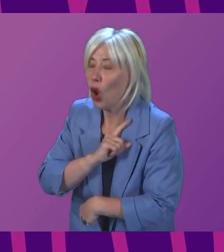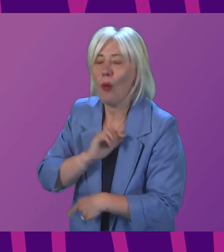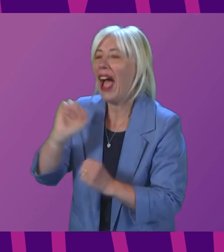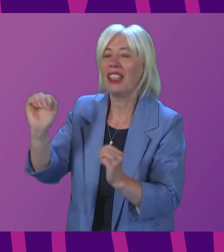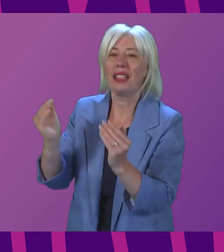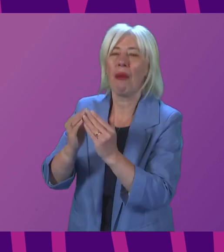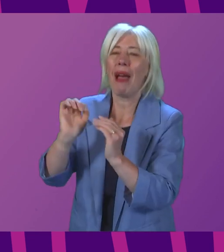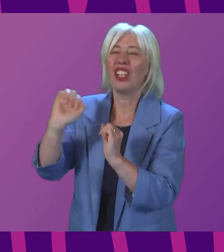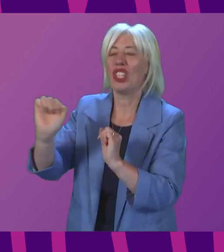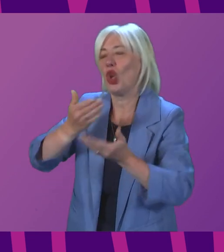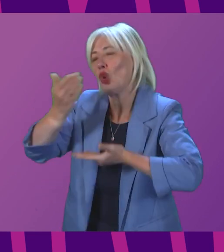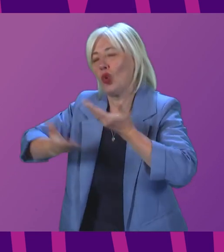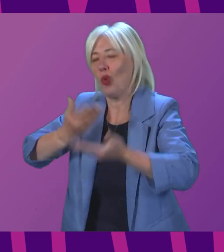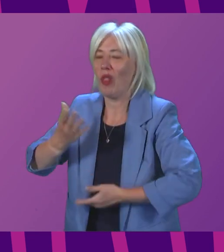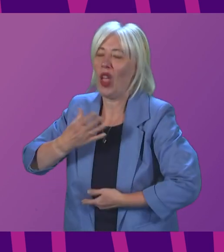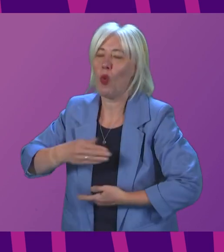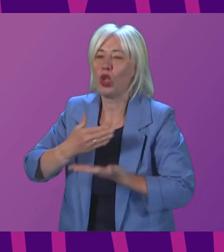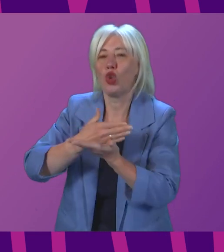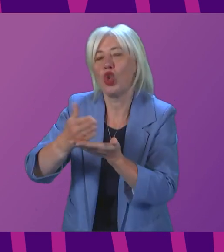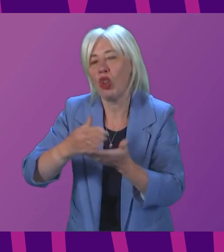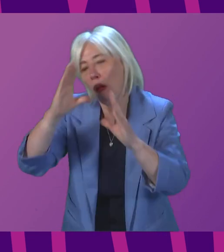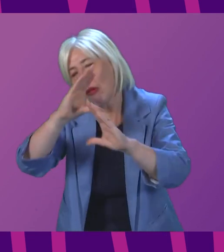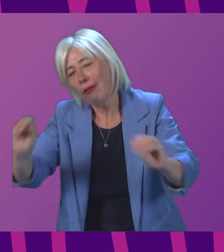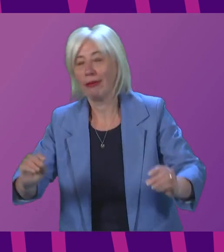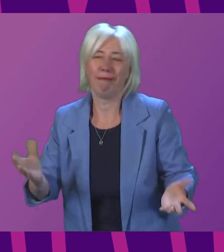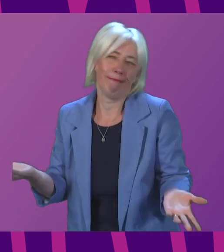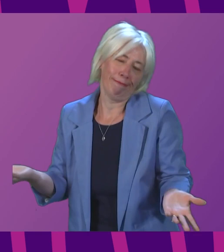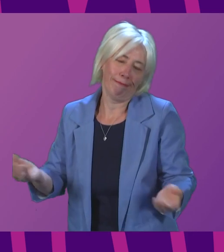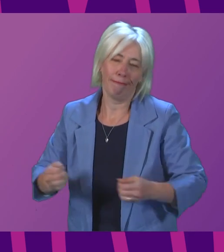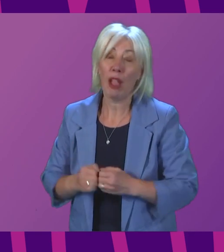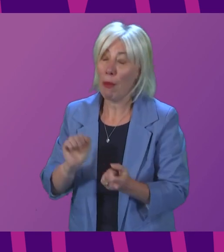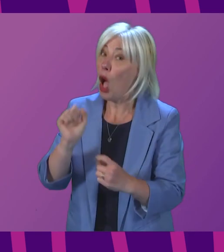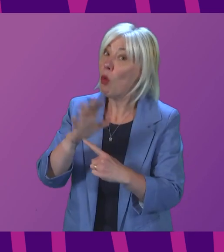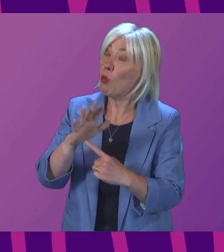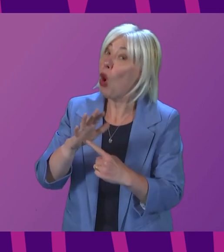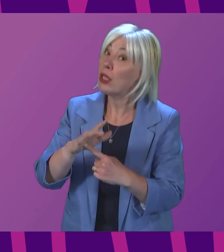that Jamie Greene wants to share with Parliament. These are important issues.